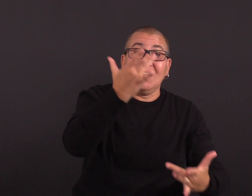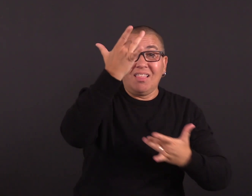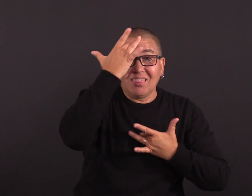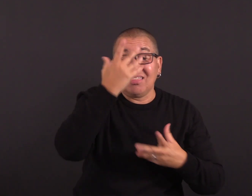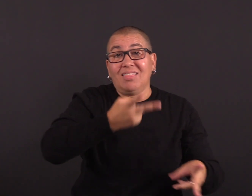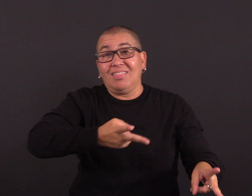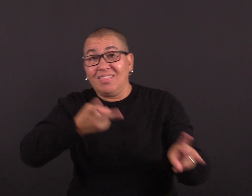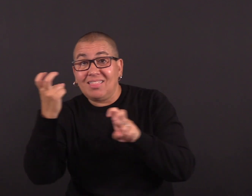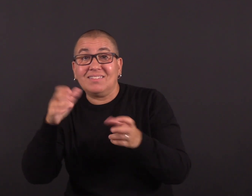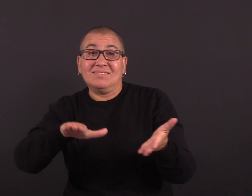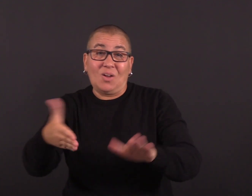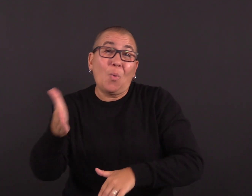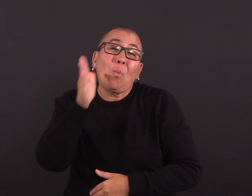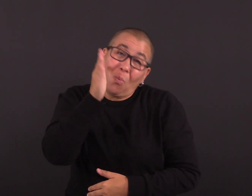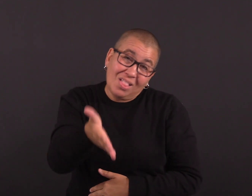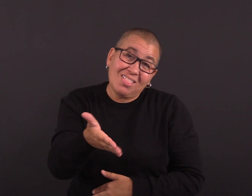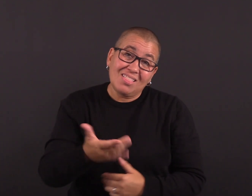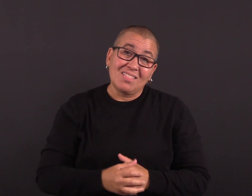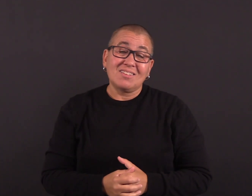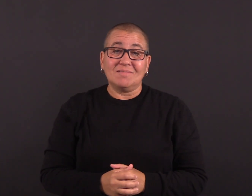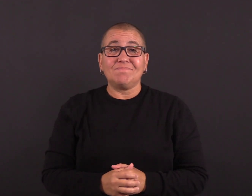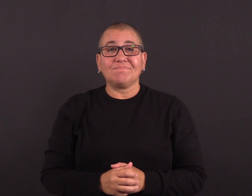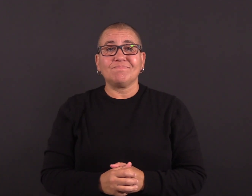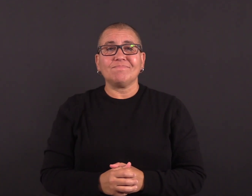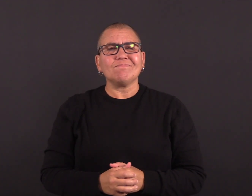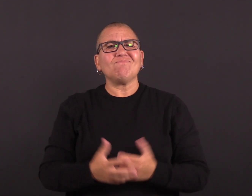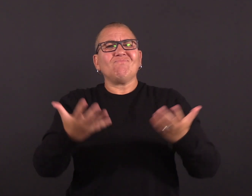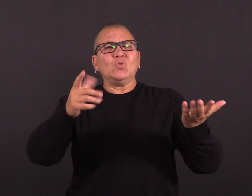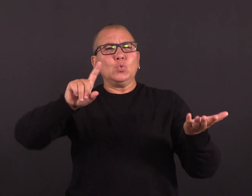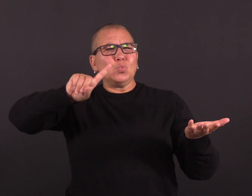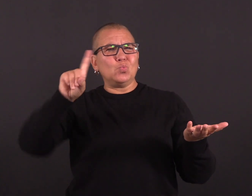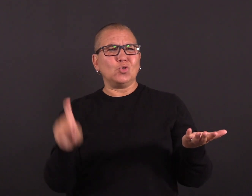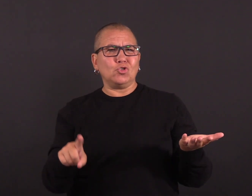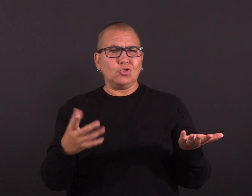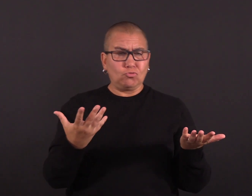Immunity waned in the months after people received prior versions of the vaccine,